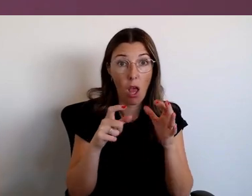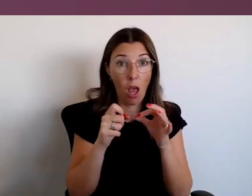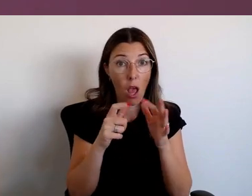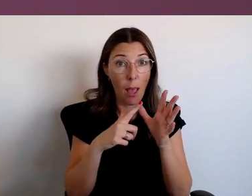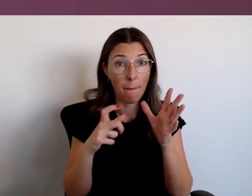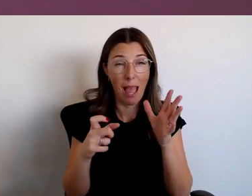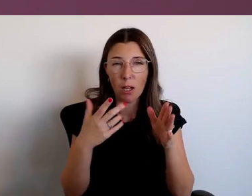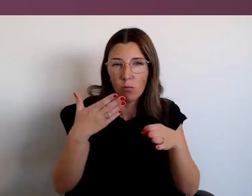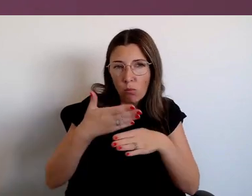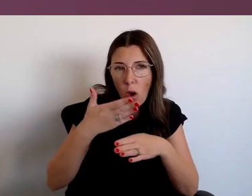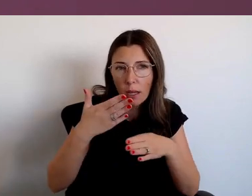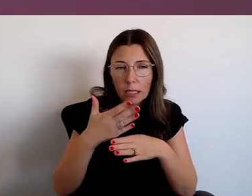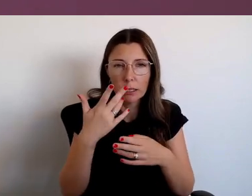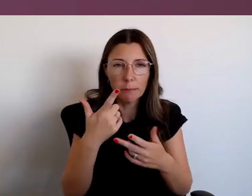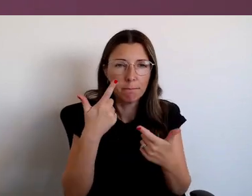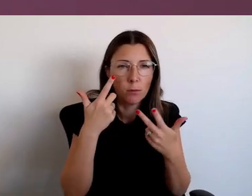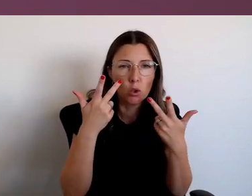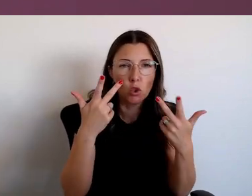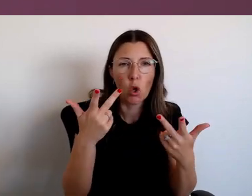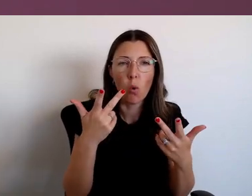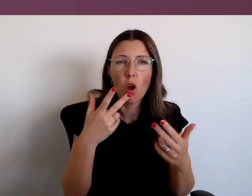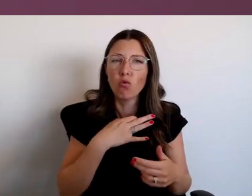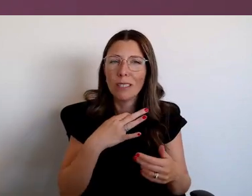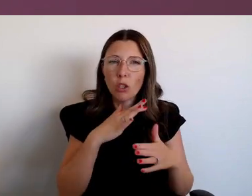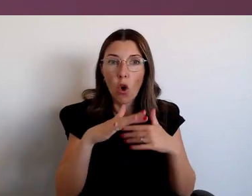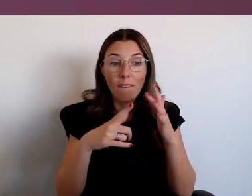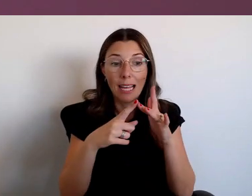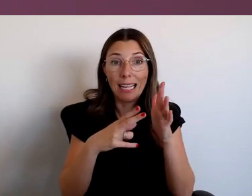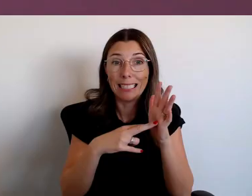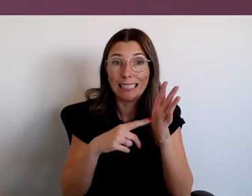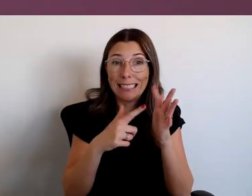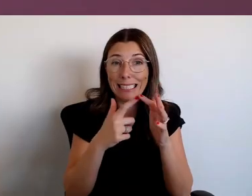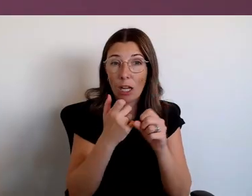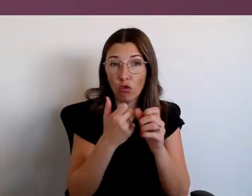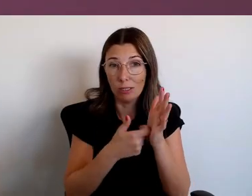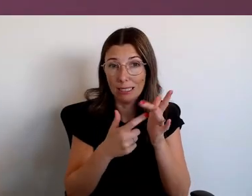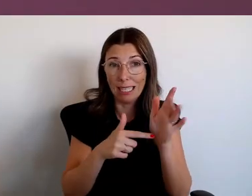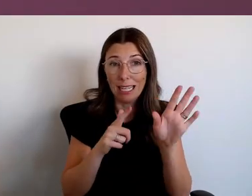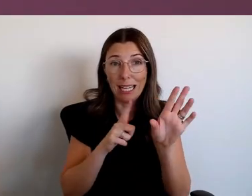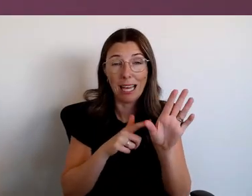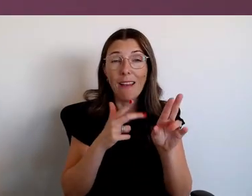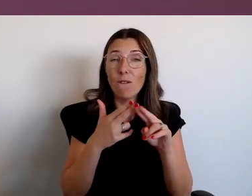the key integrity risks associated with AI. And I'll briefly run through those now.